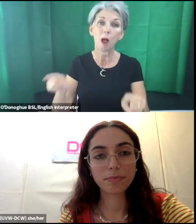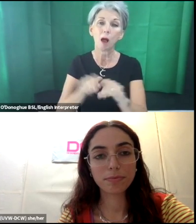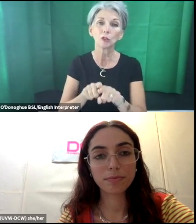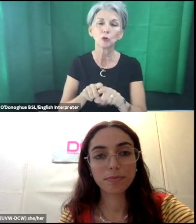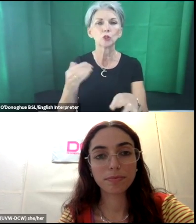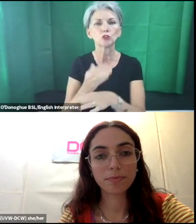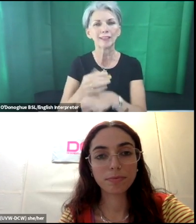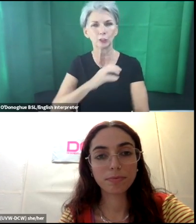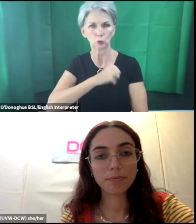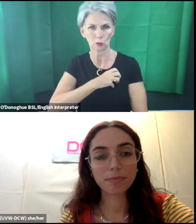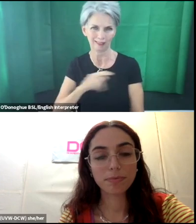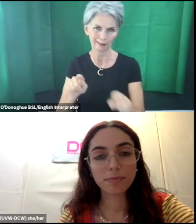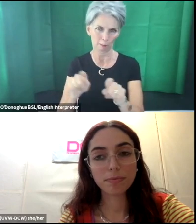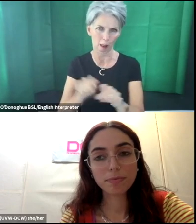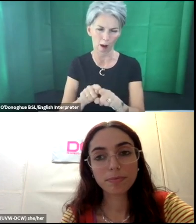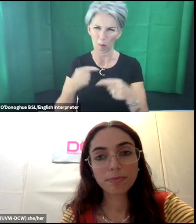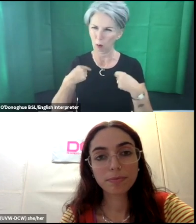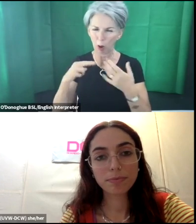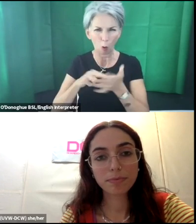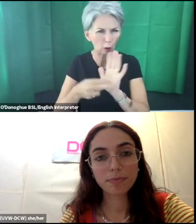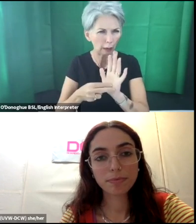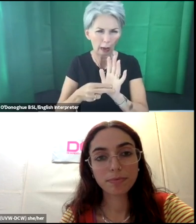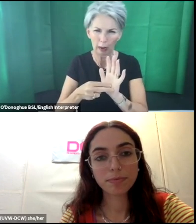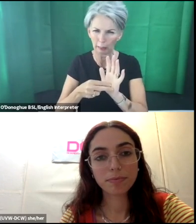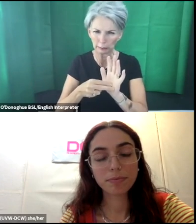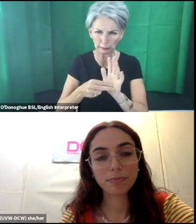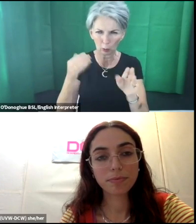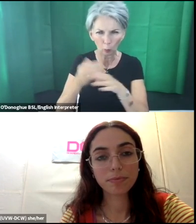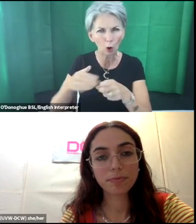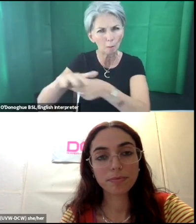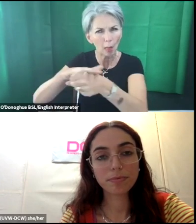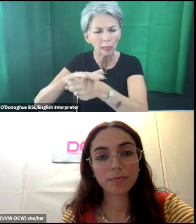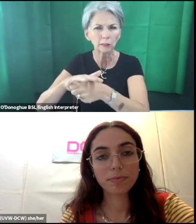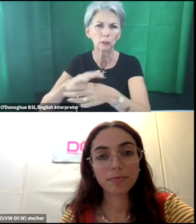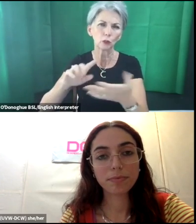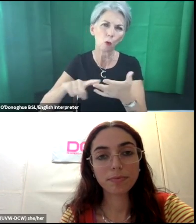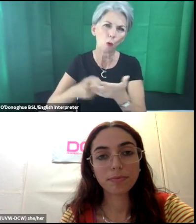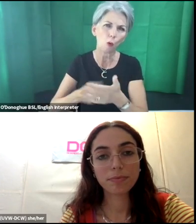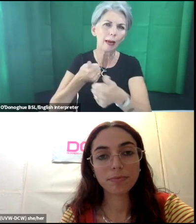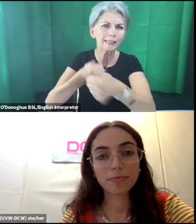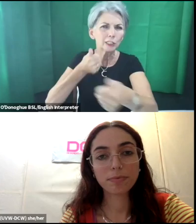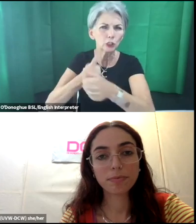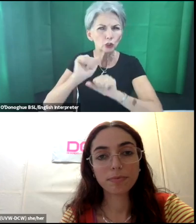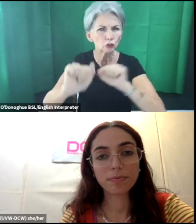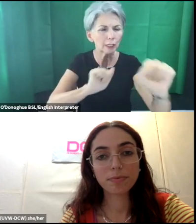but rather than organising people in a specific workplace or a specific industry, we organise people in communities.